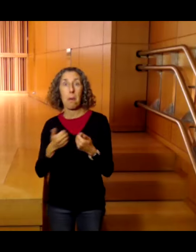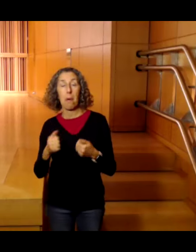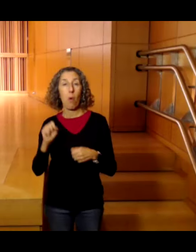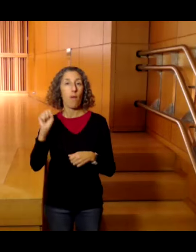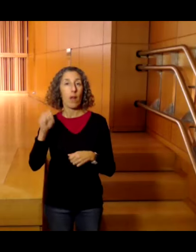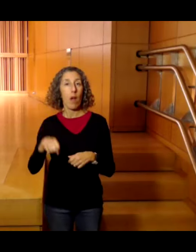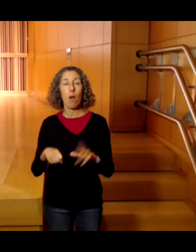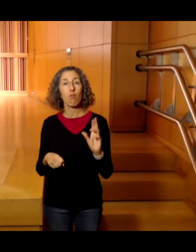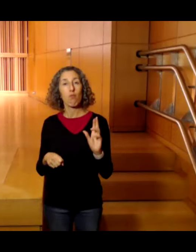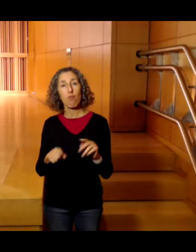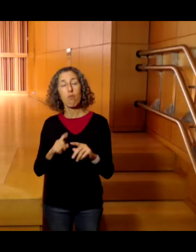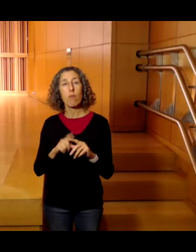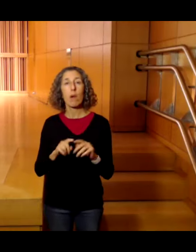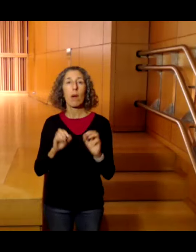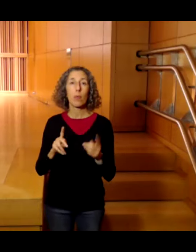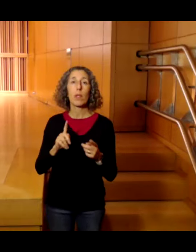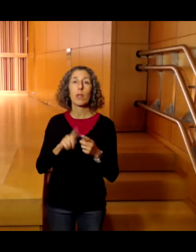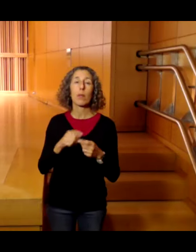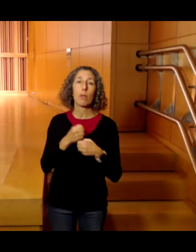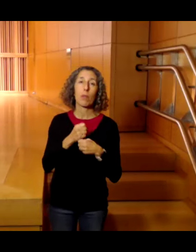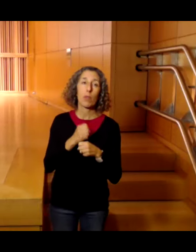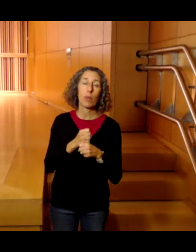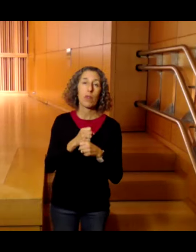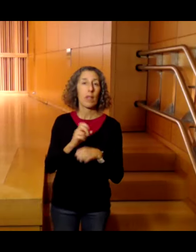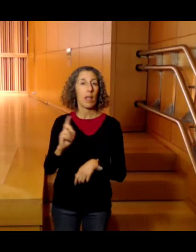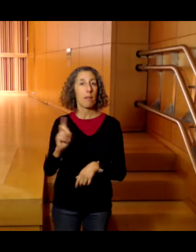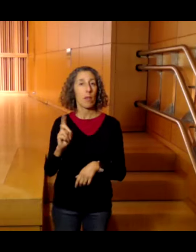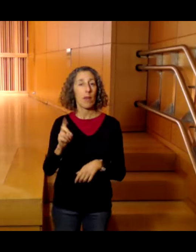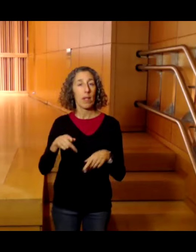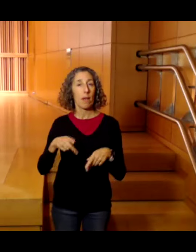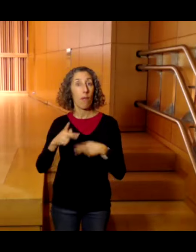produce truly democratic forms of publication.